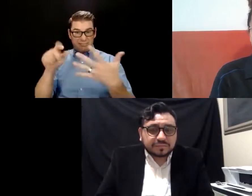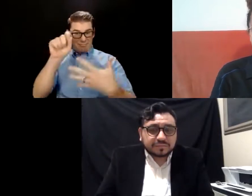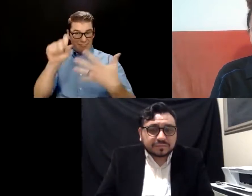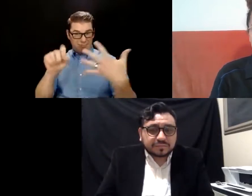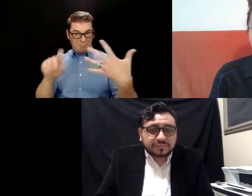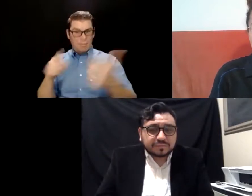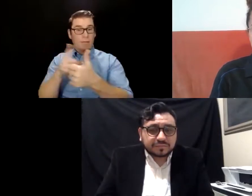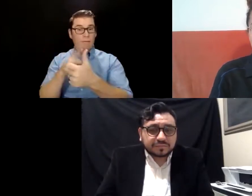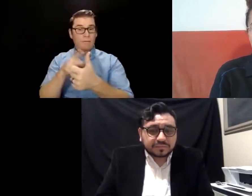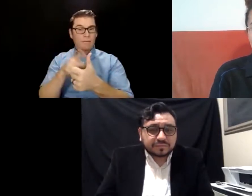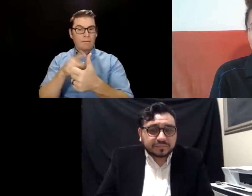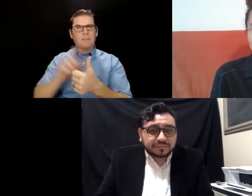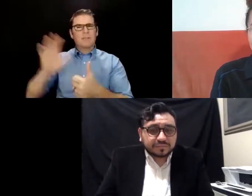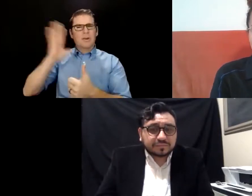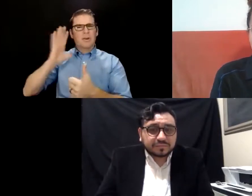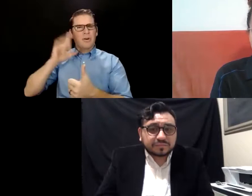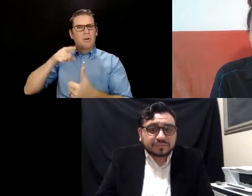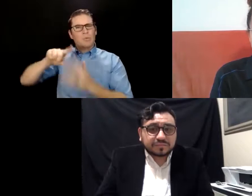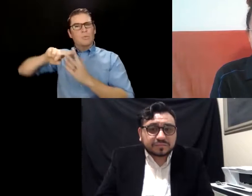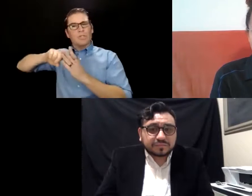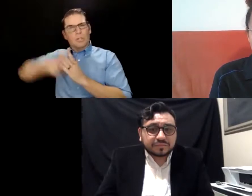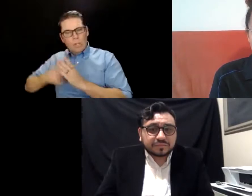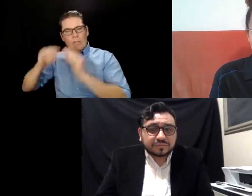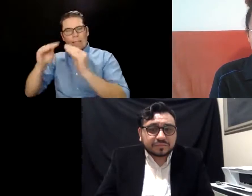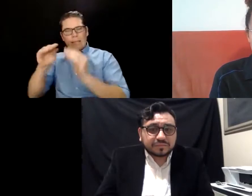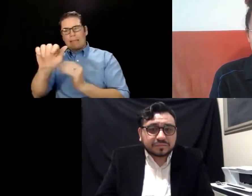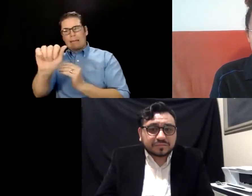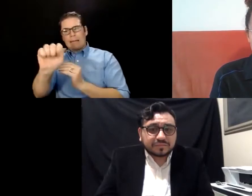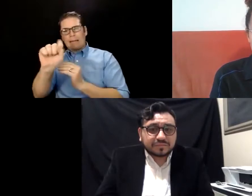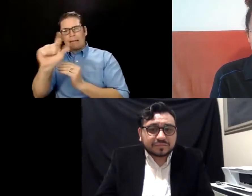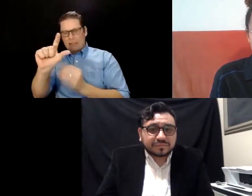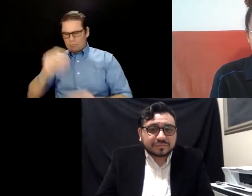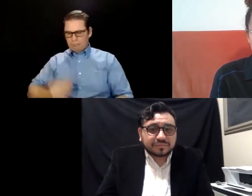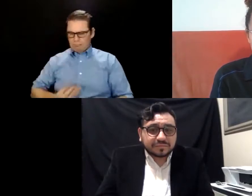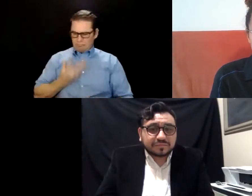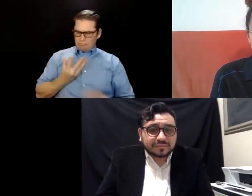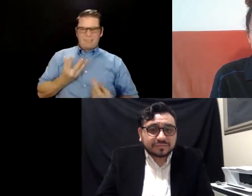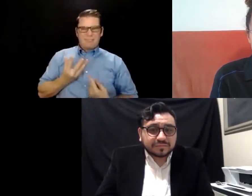you to teach American Sign Language?